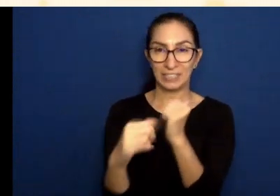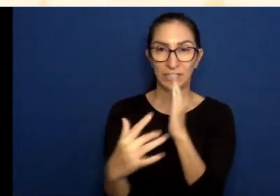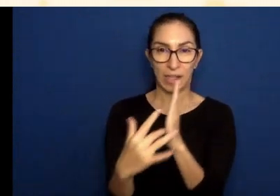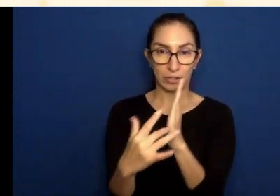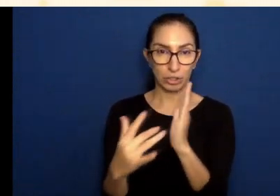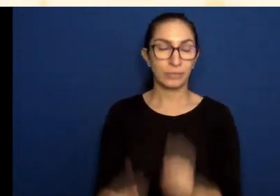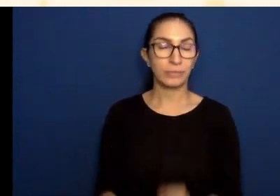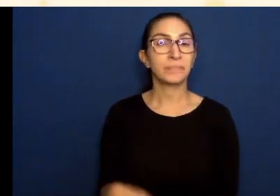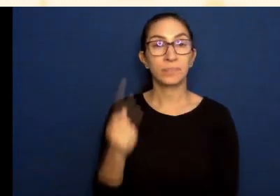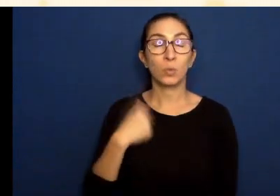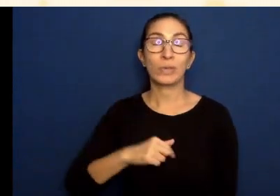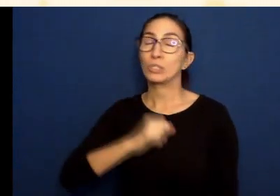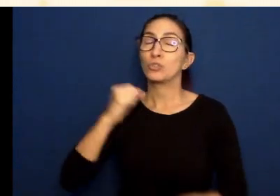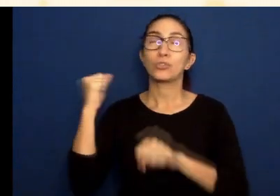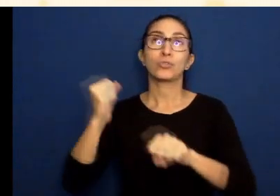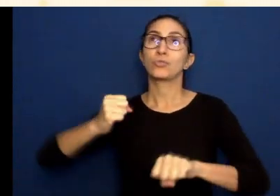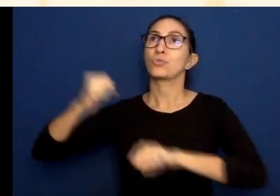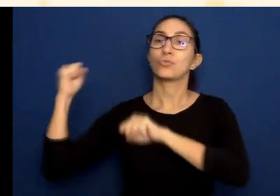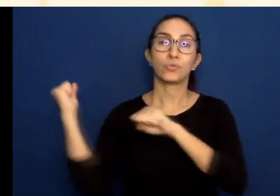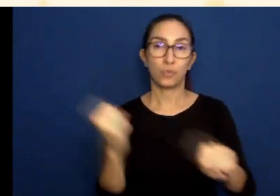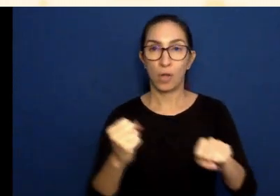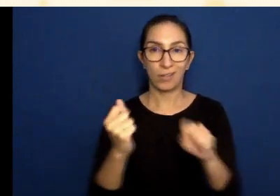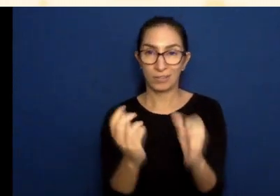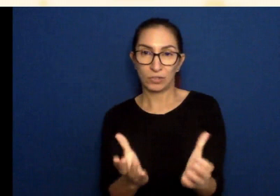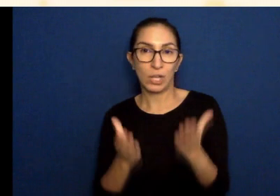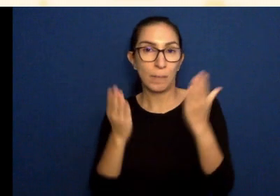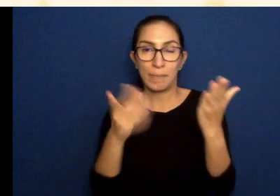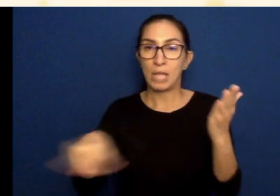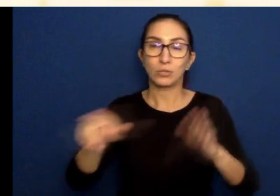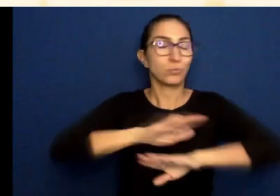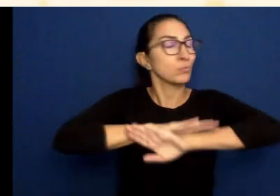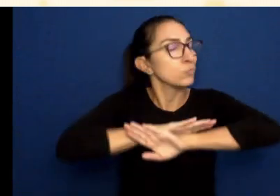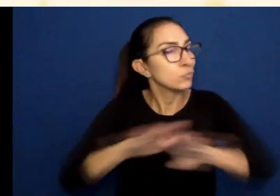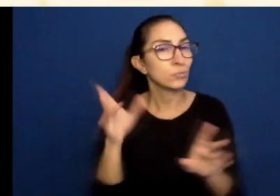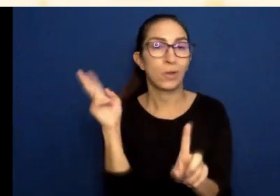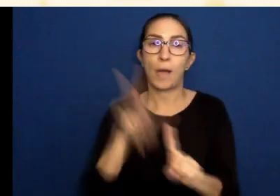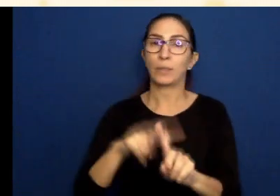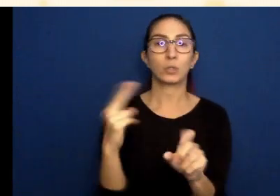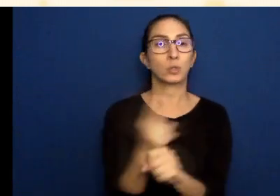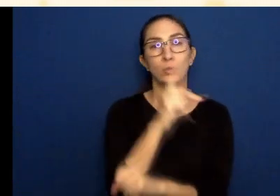only two main testing methods: testing on devices, and testing on devices with assistive technologies.